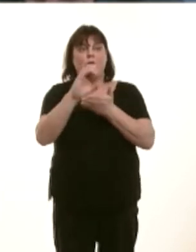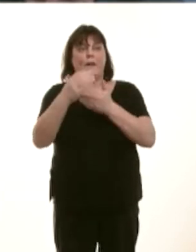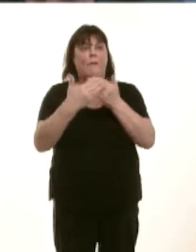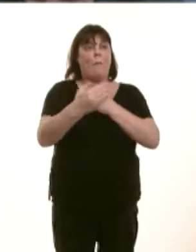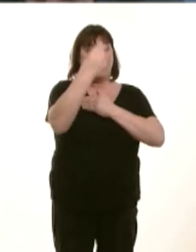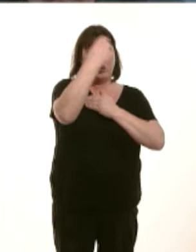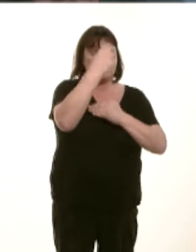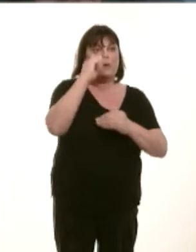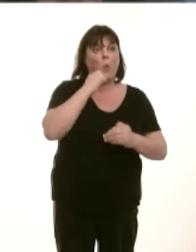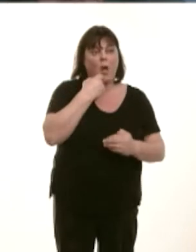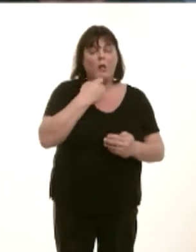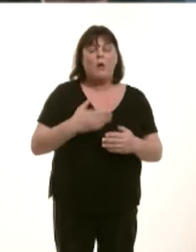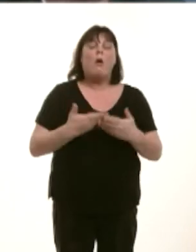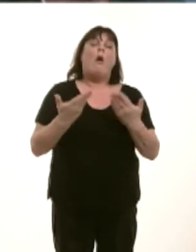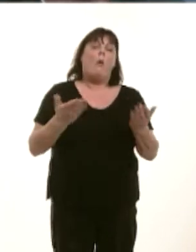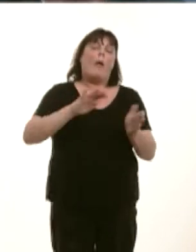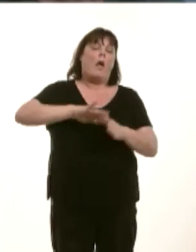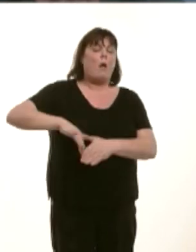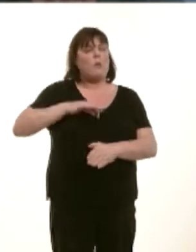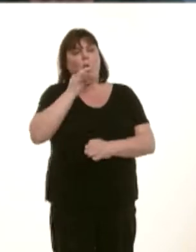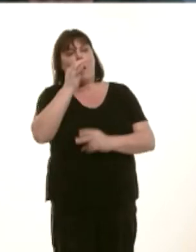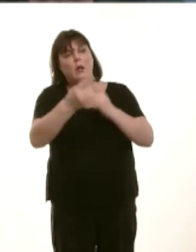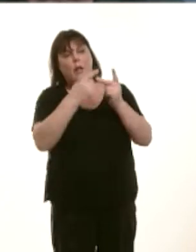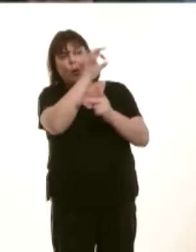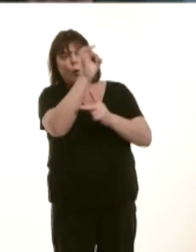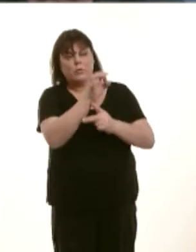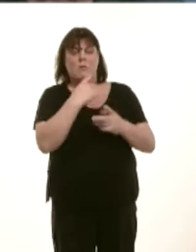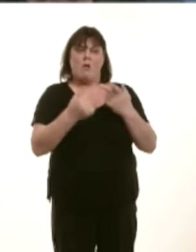to you, then: the other pressure point seems to be the number of beds that are available